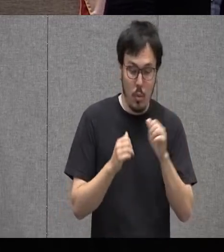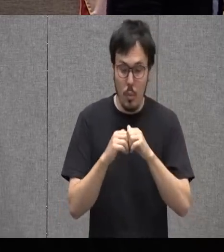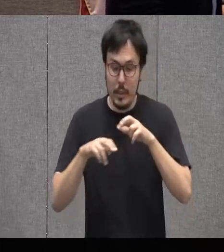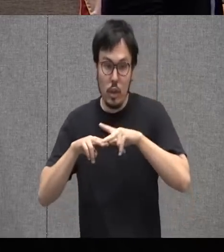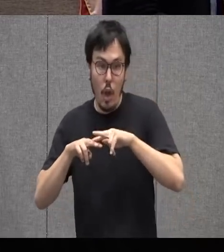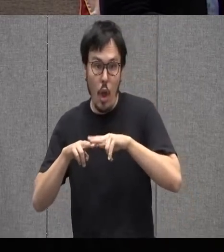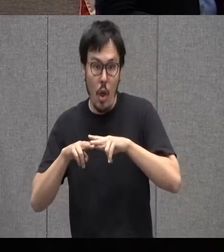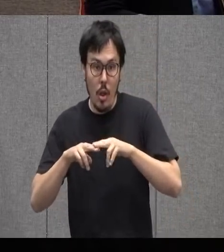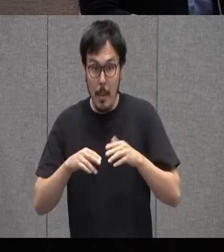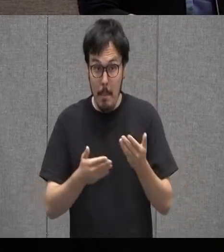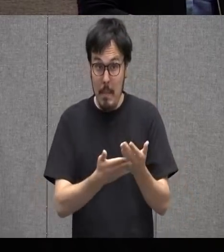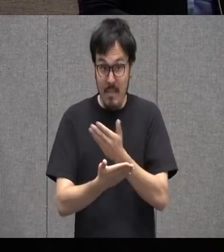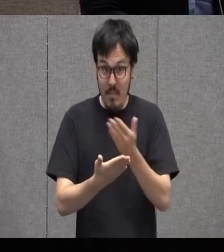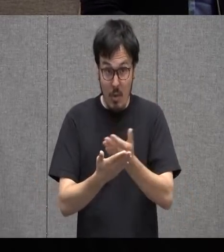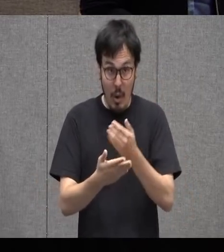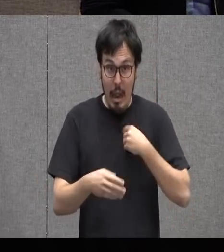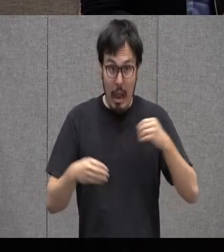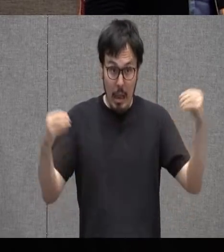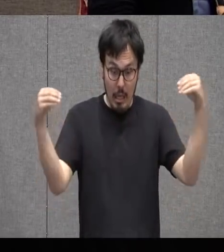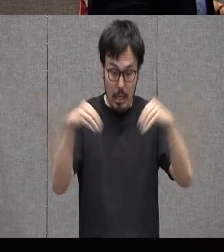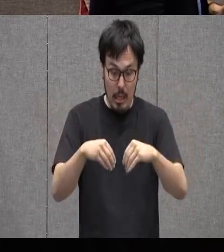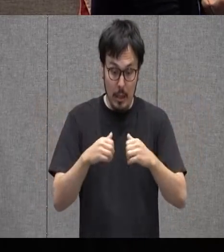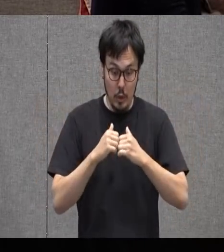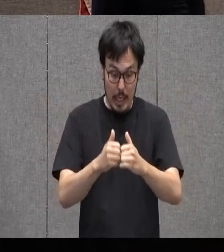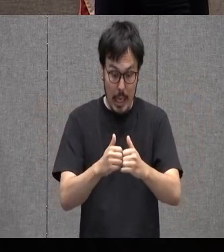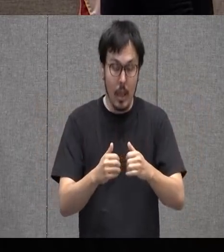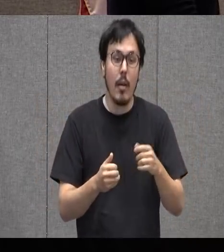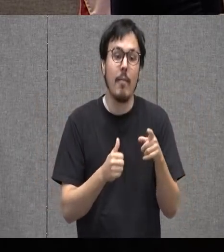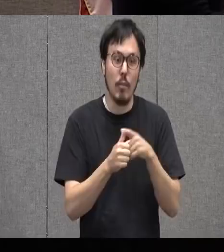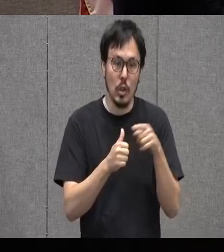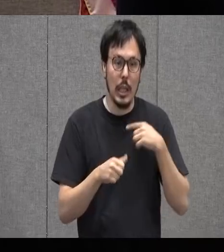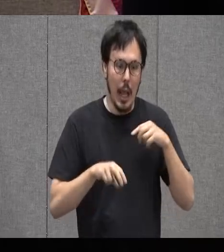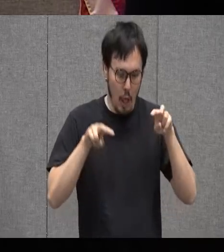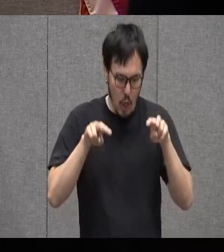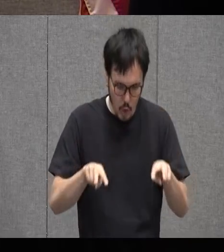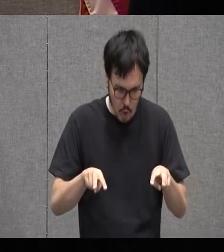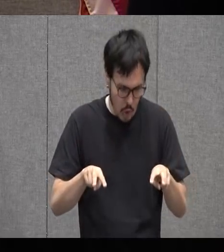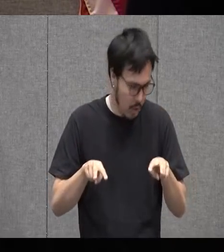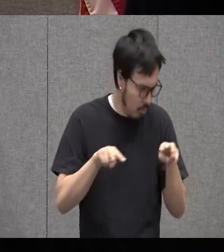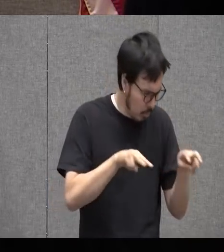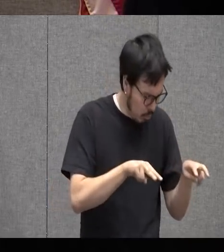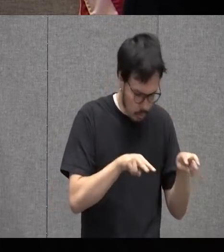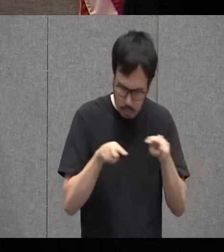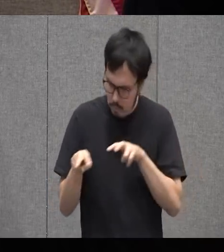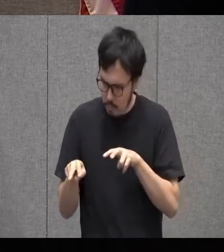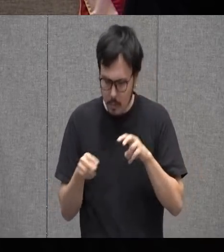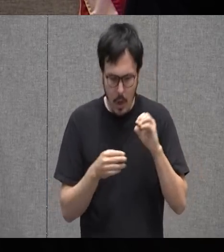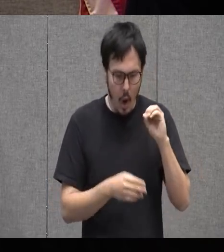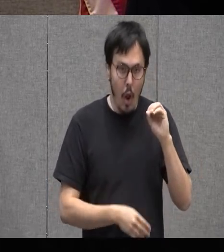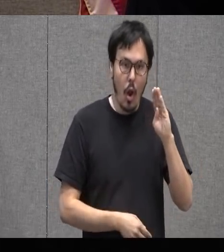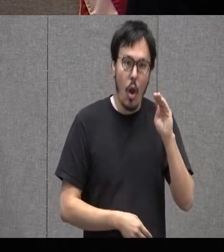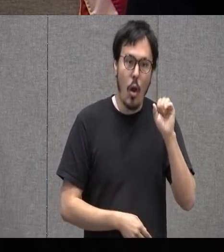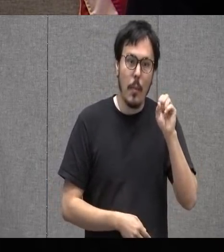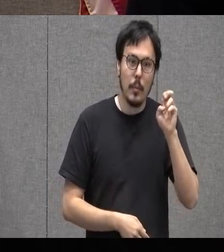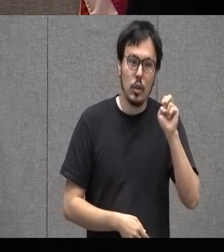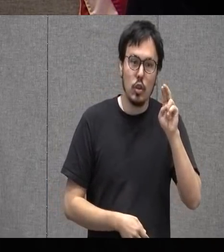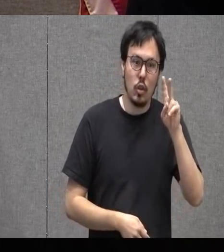So before my investigation, what did I observe? I observed that salt, table salt, is white.